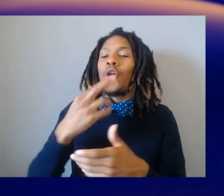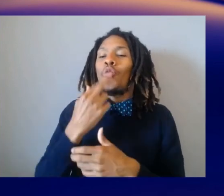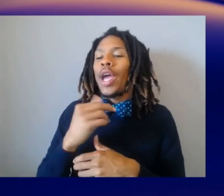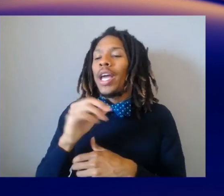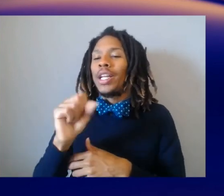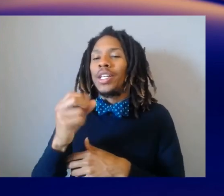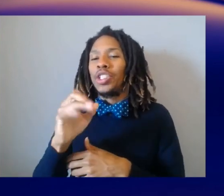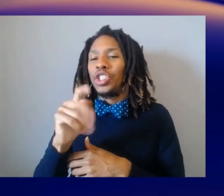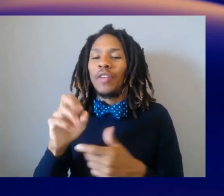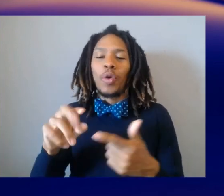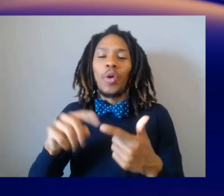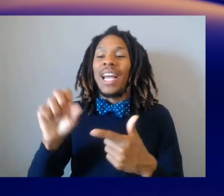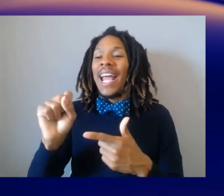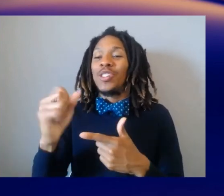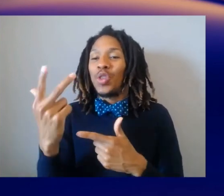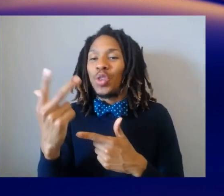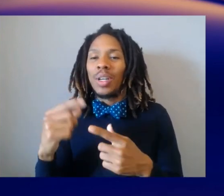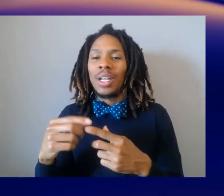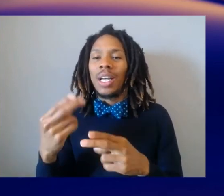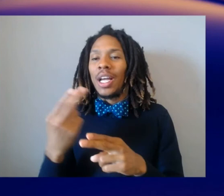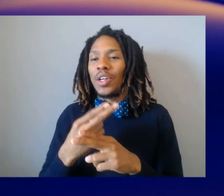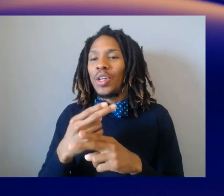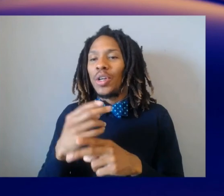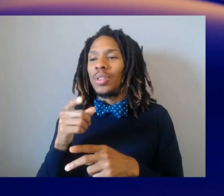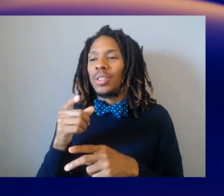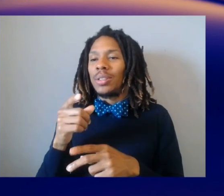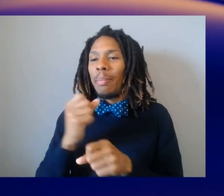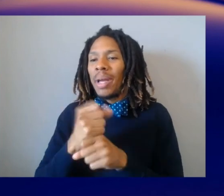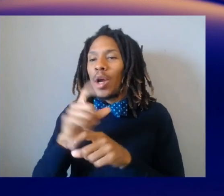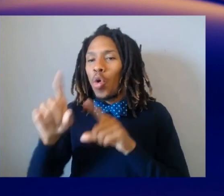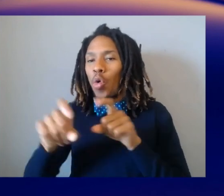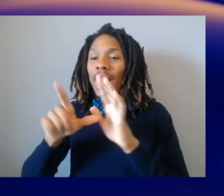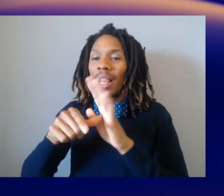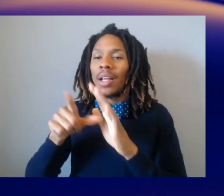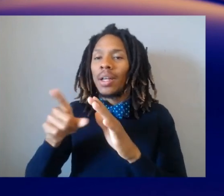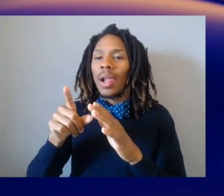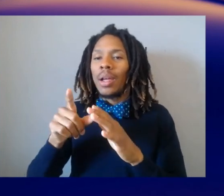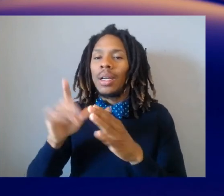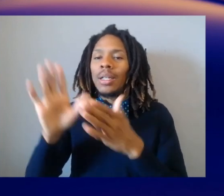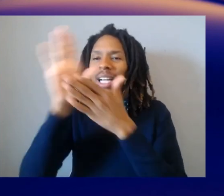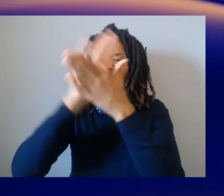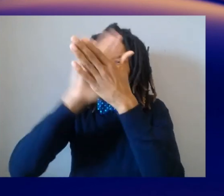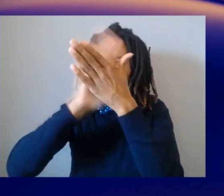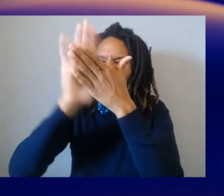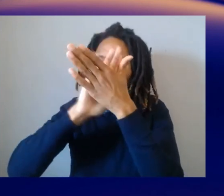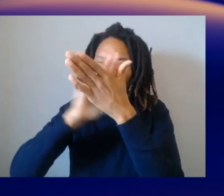and use Athena to query later too. And just you're clean you're cleansing your data during that step. So that